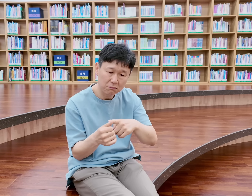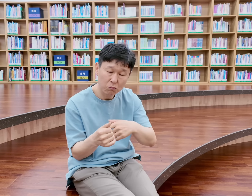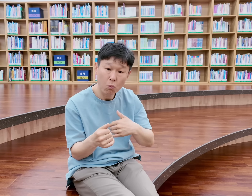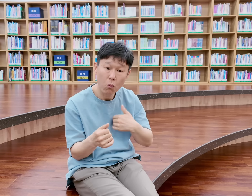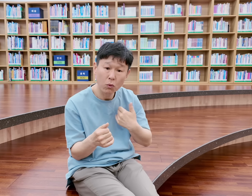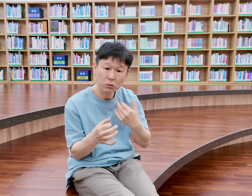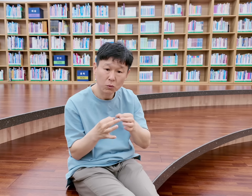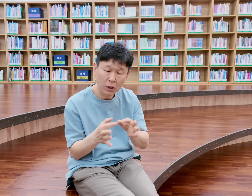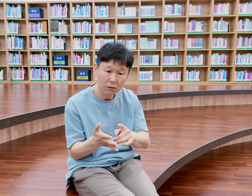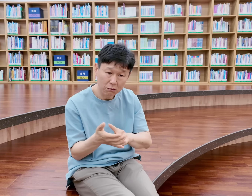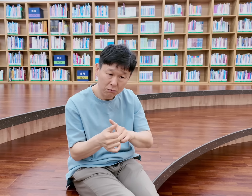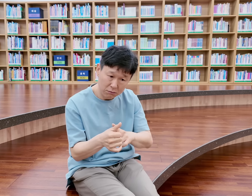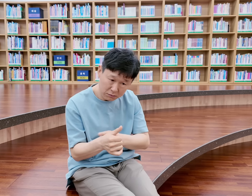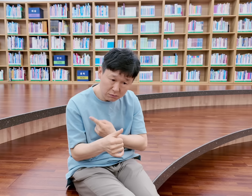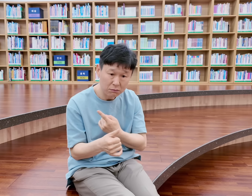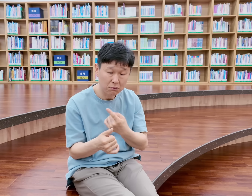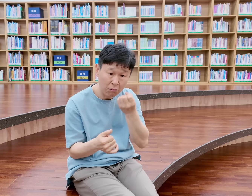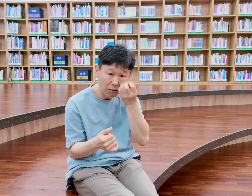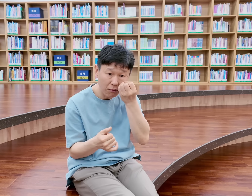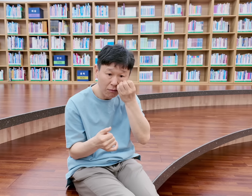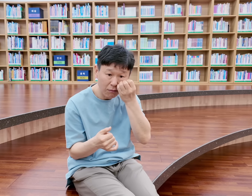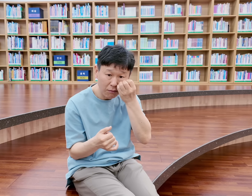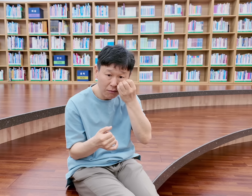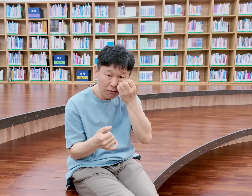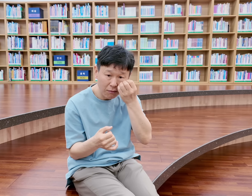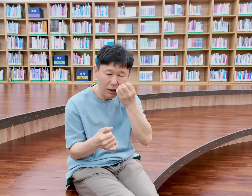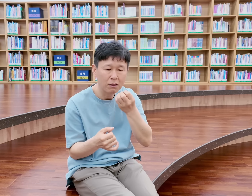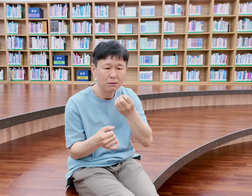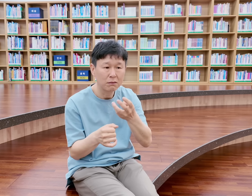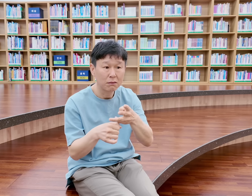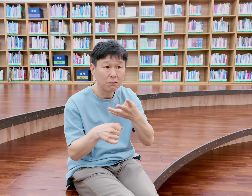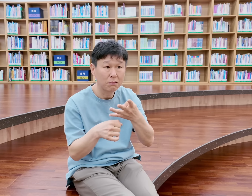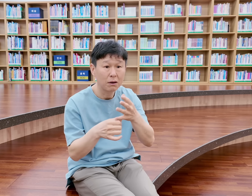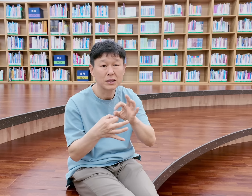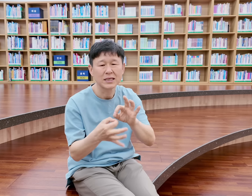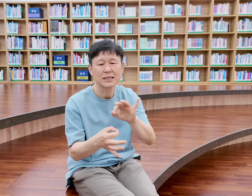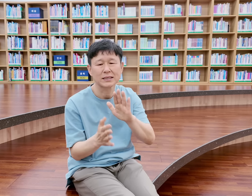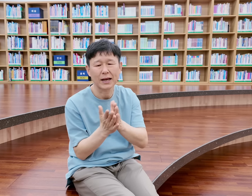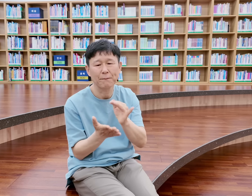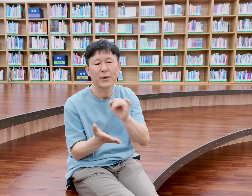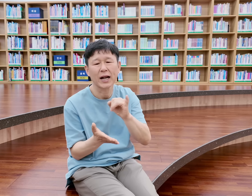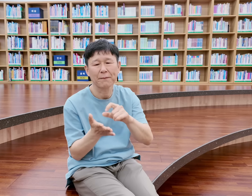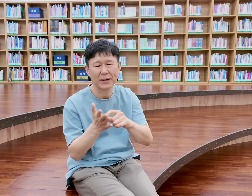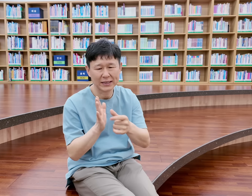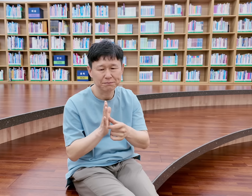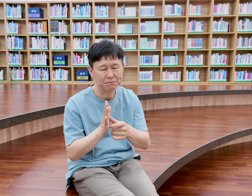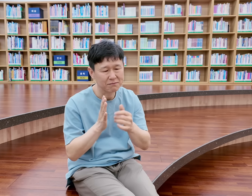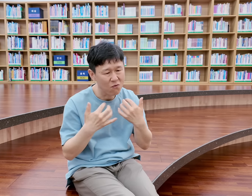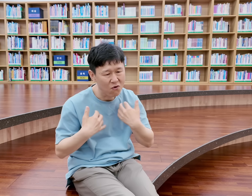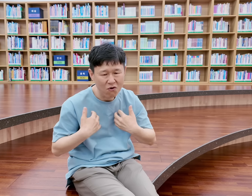I naturally became interested in them even though I didn't know them. I think I got to where I am today